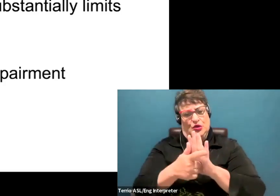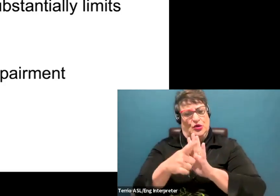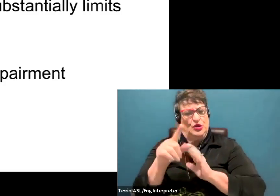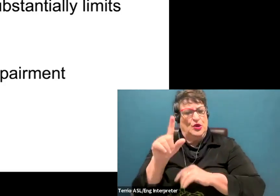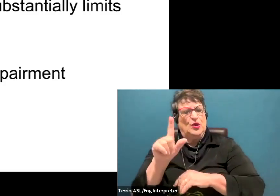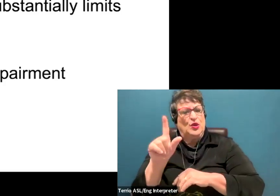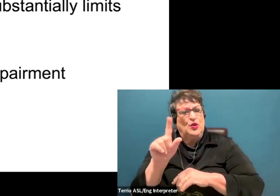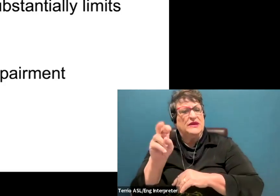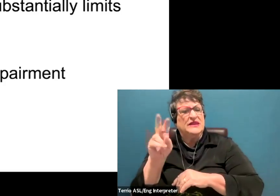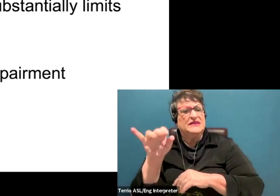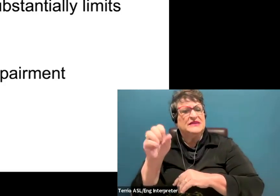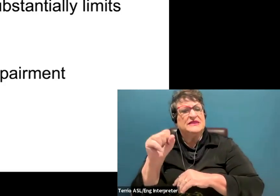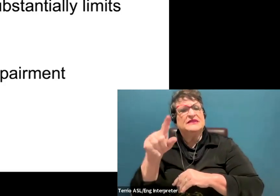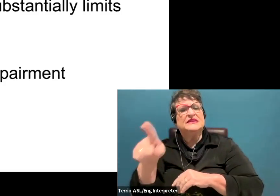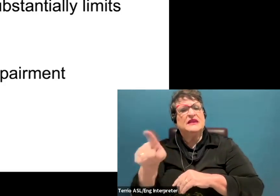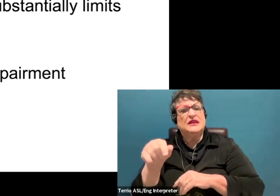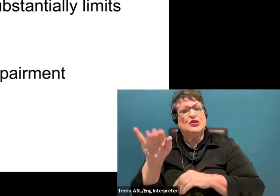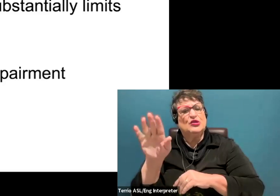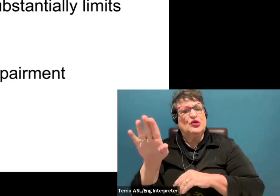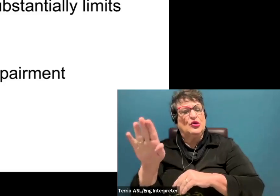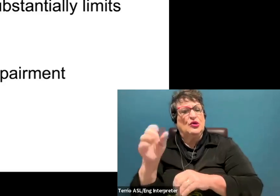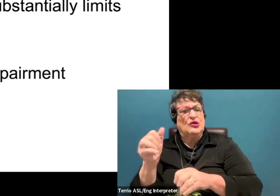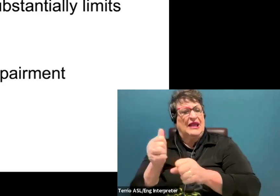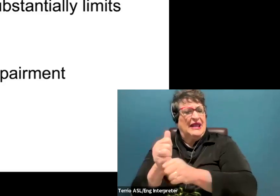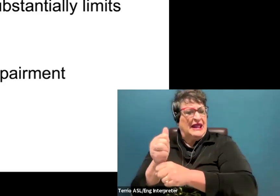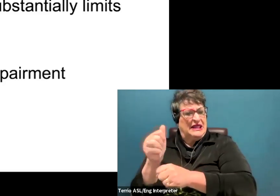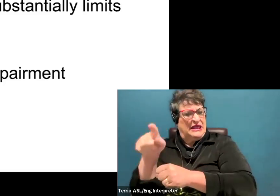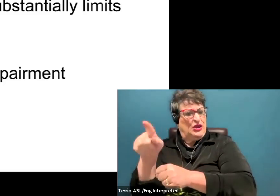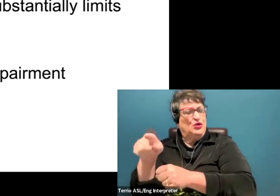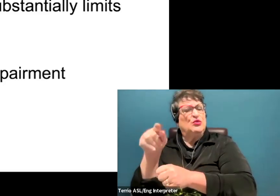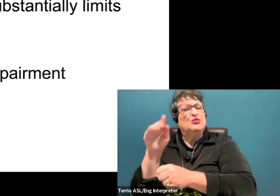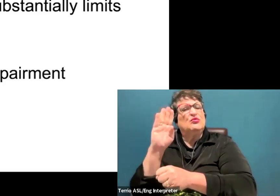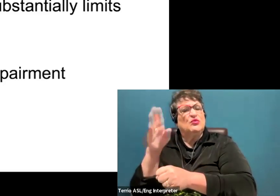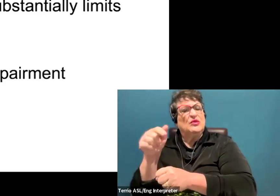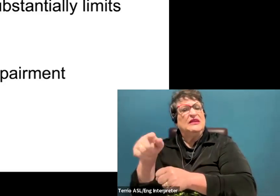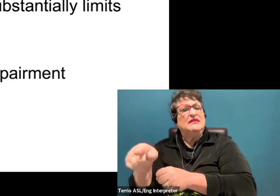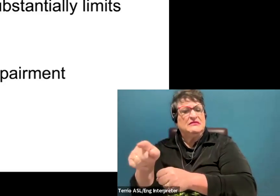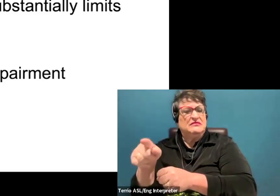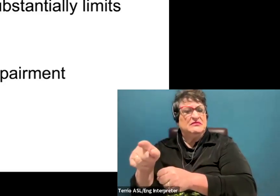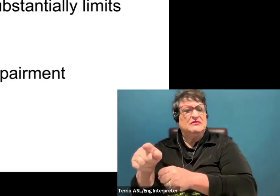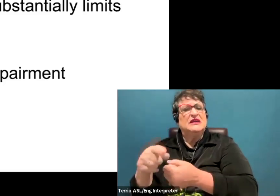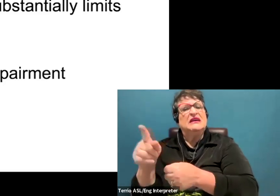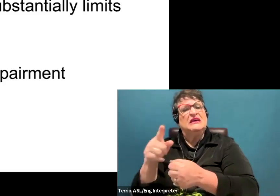so her colleague, Kavya Parthiban is going to take on this part of the webinar.